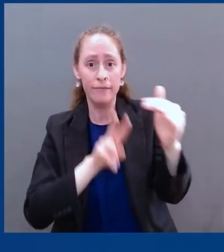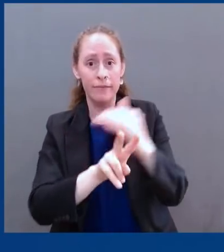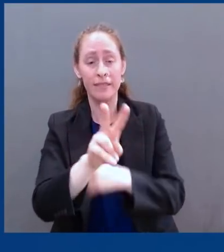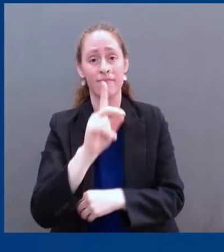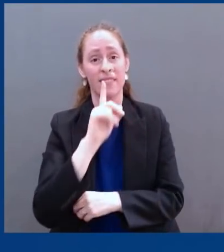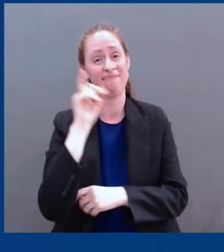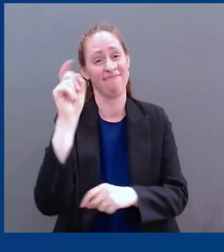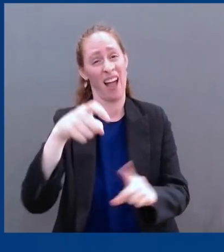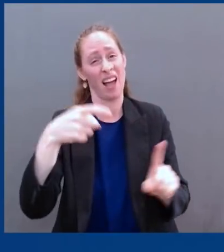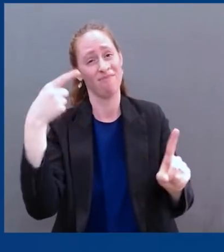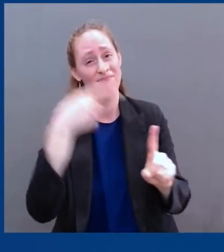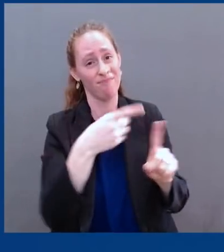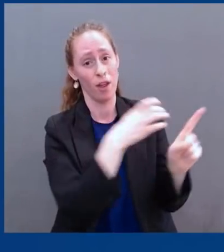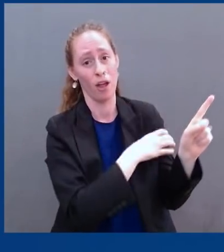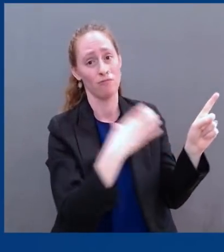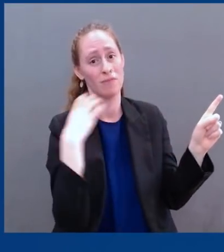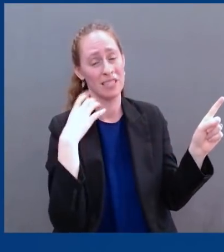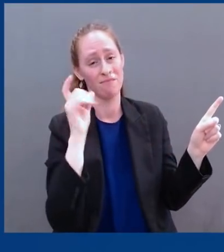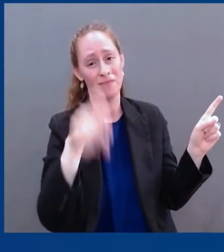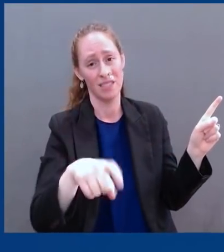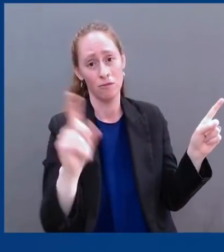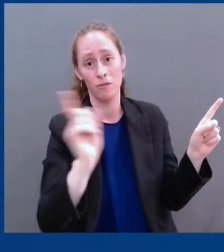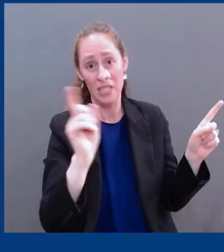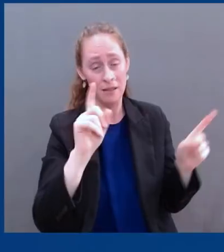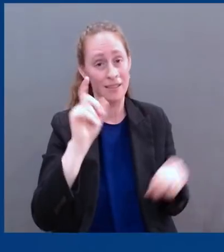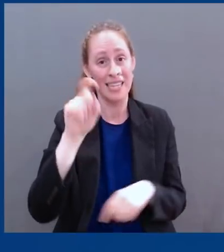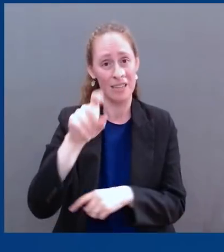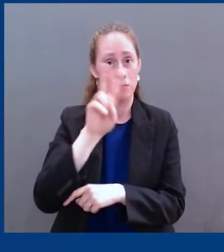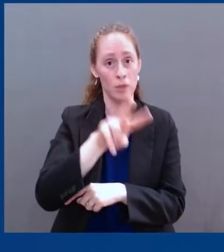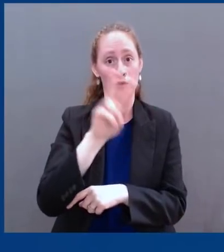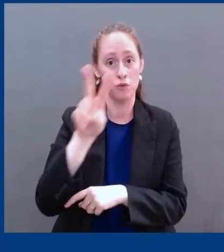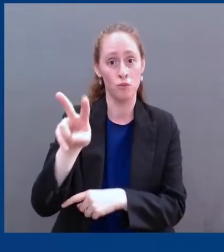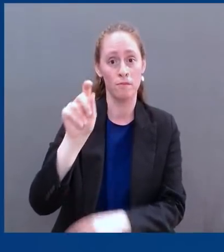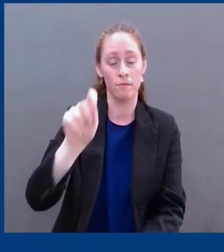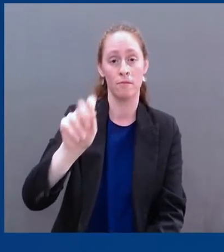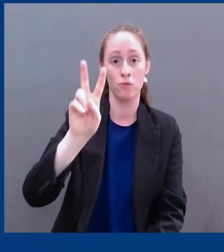in immediate emergency funding so we can execute on the plan,